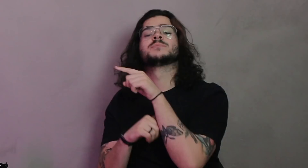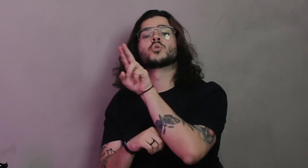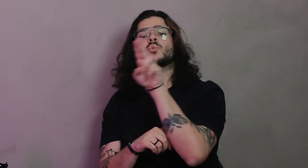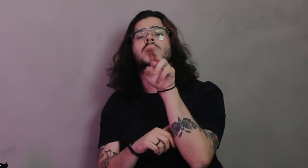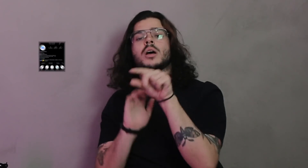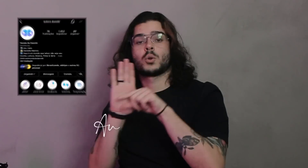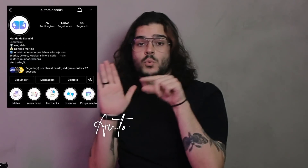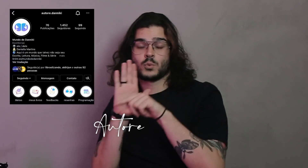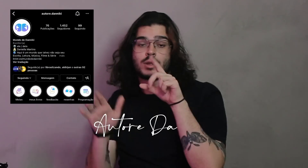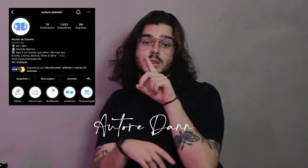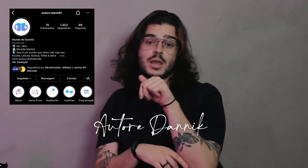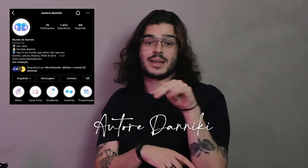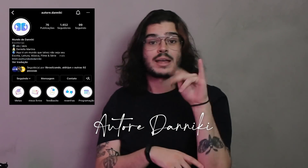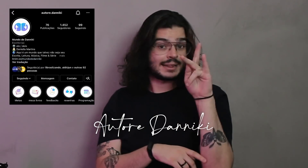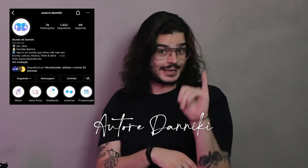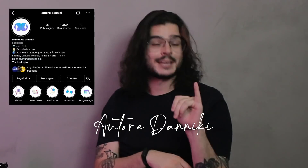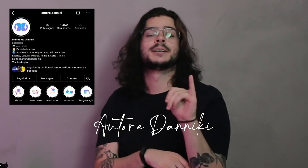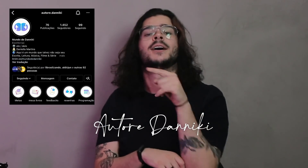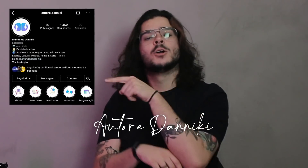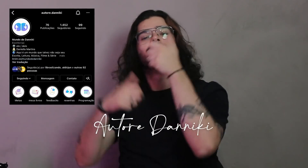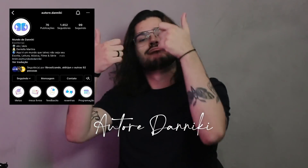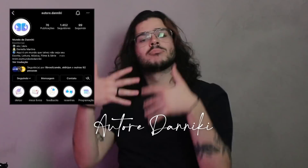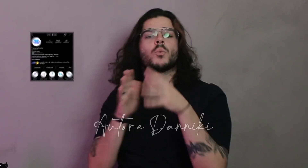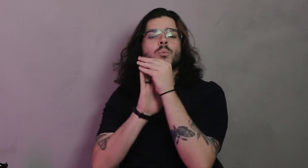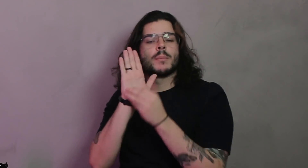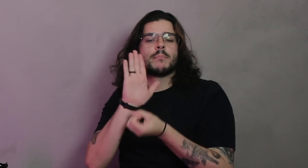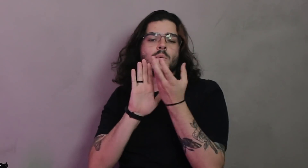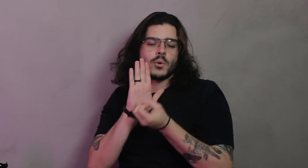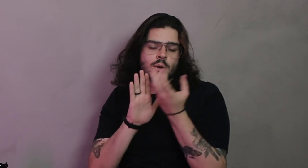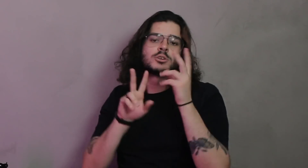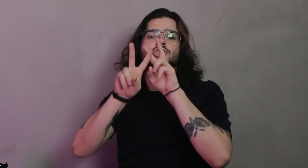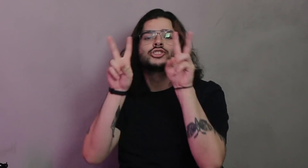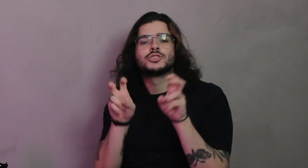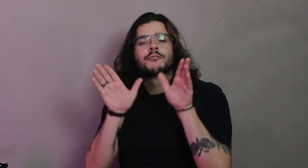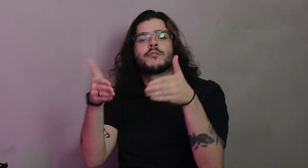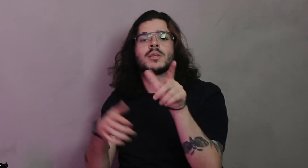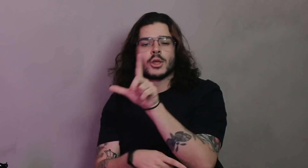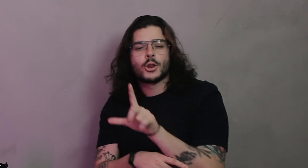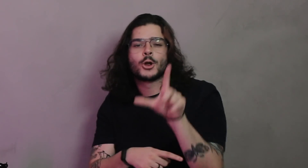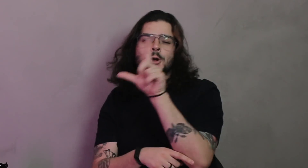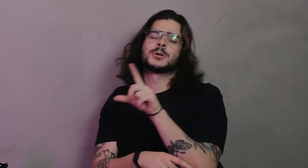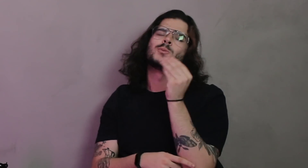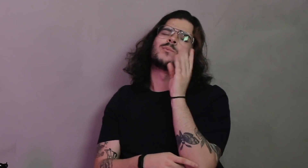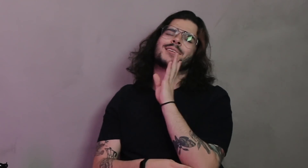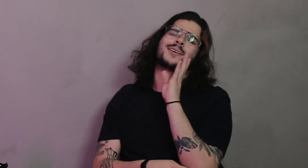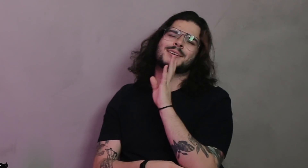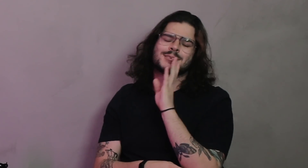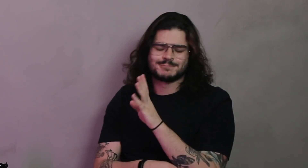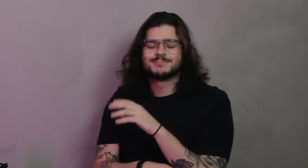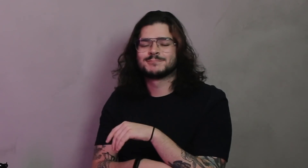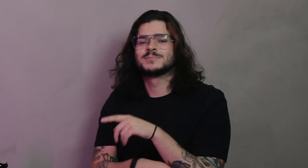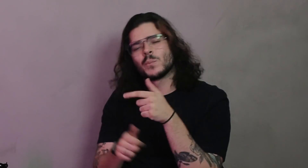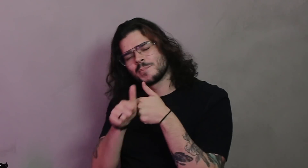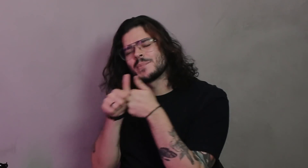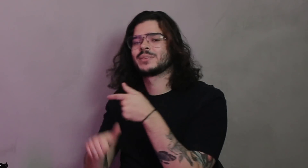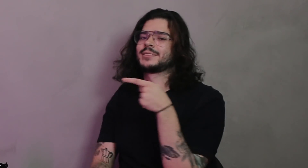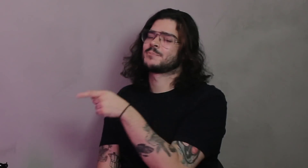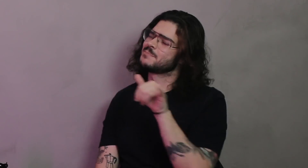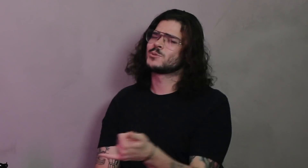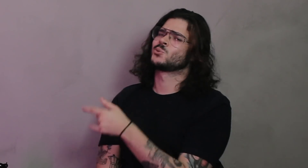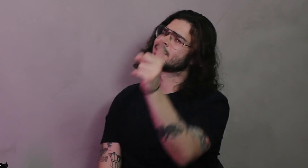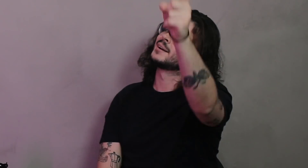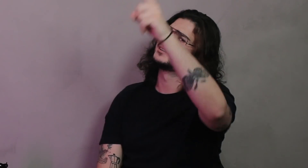“Autore Danniki”, he produces some really cool content about literature!